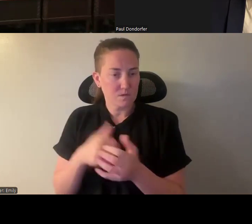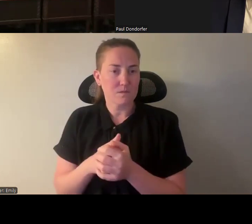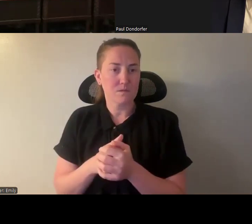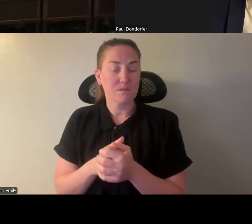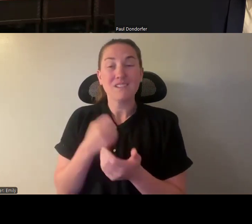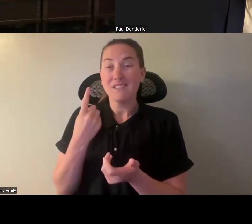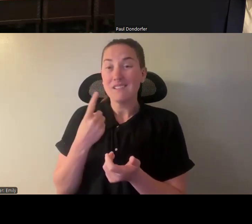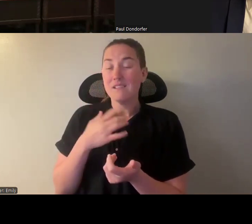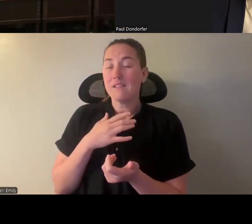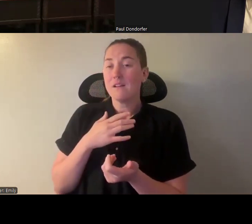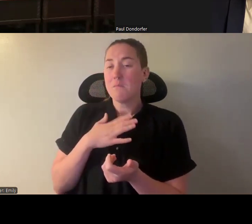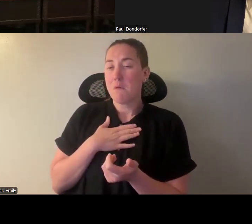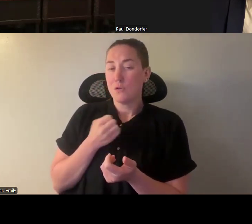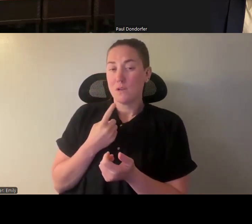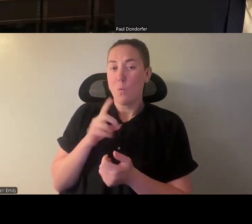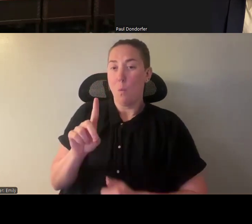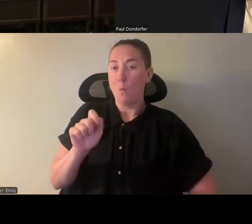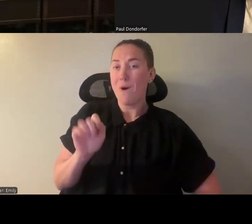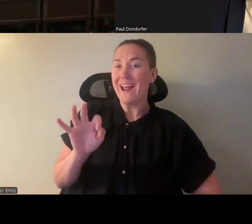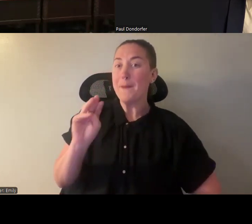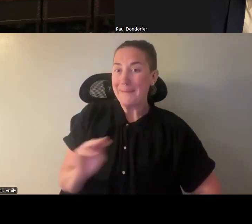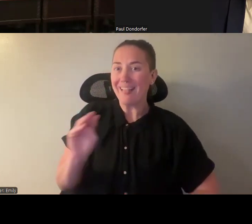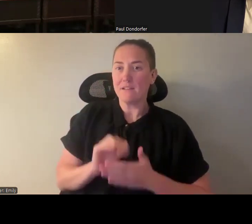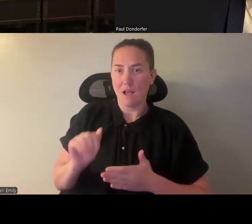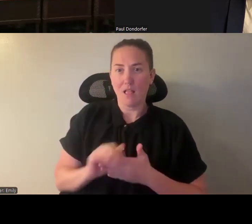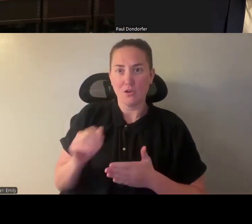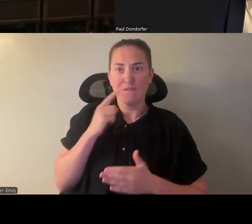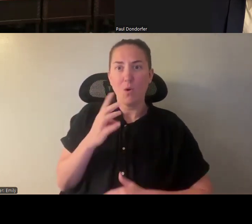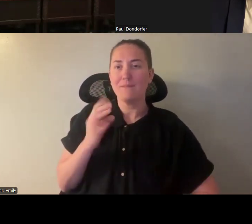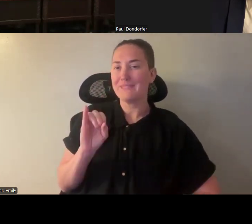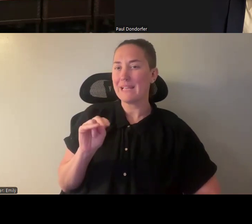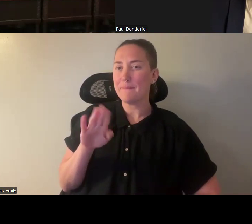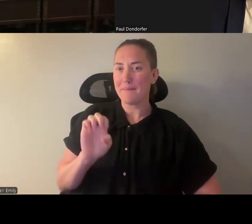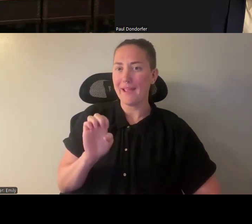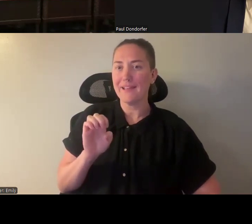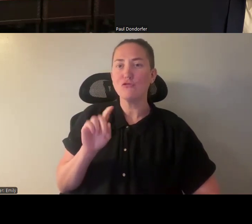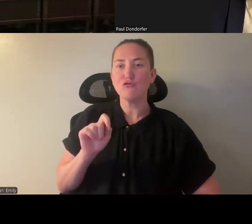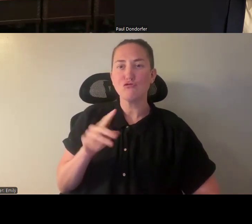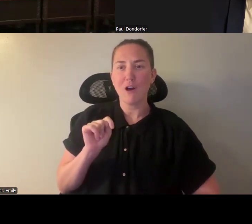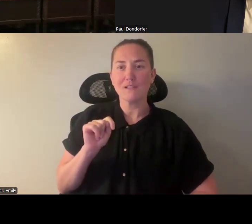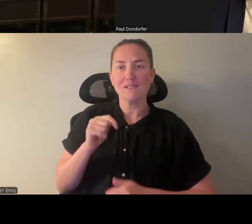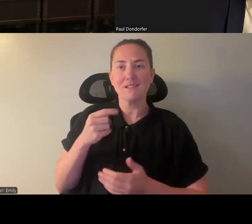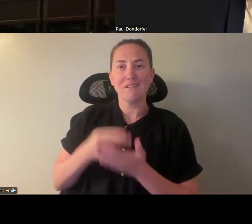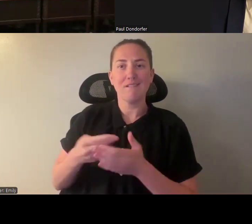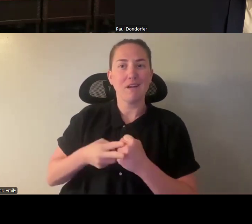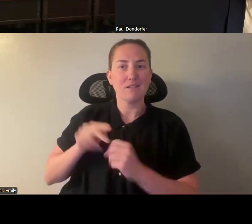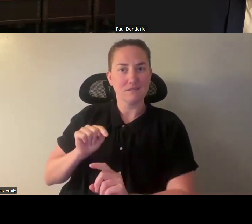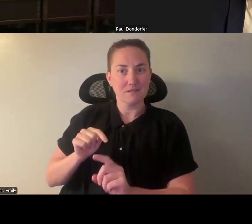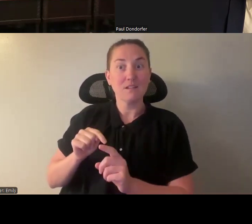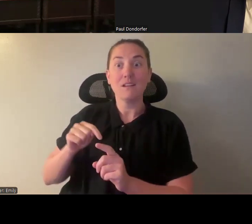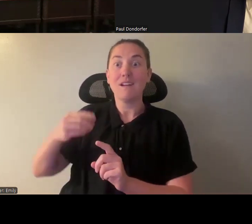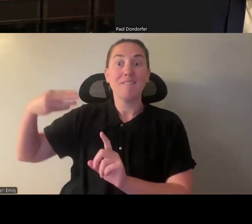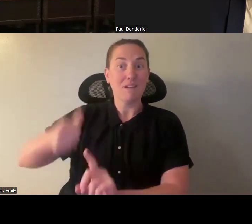that there is $1.9 million in the inmate trust fund which was funded by these past commissions